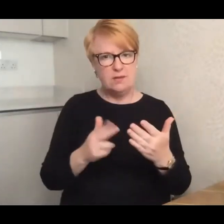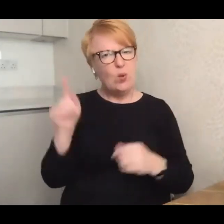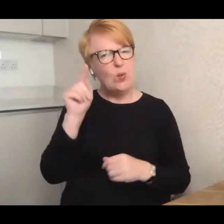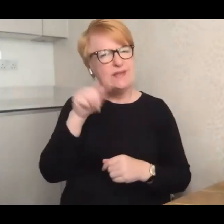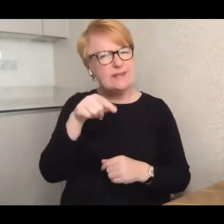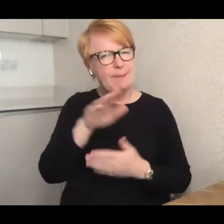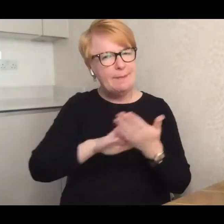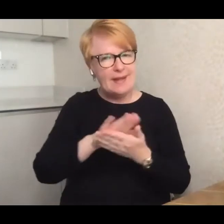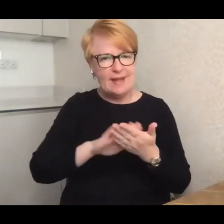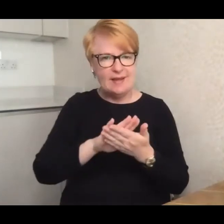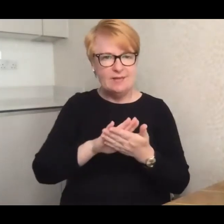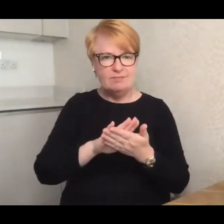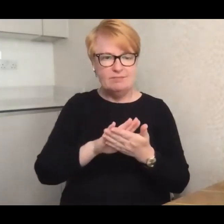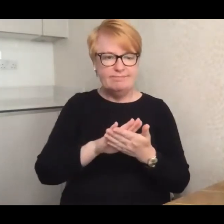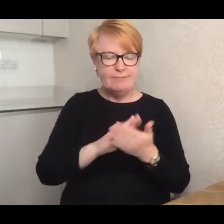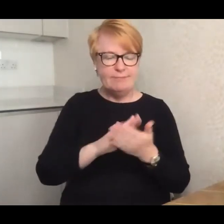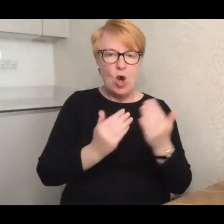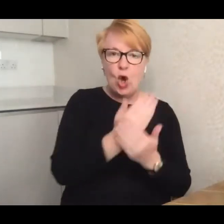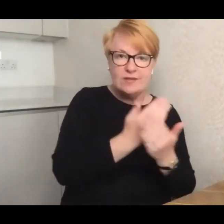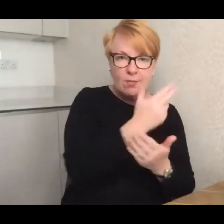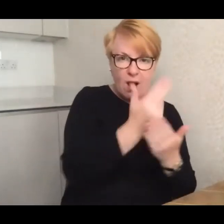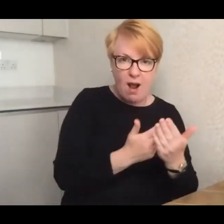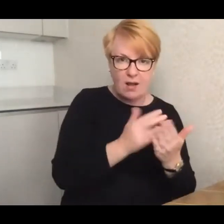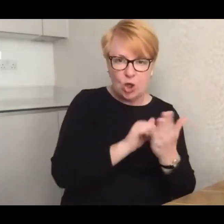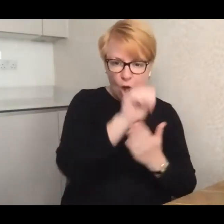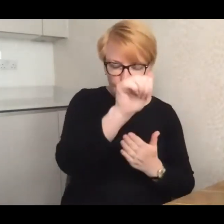of contemporary art and culture, social practice and the public realm.